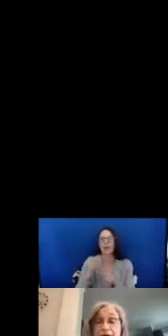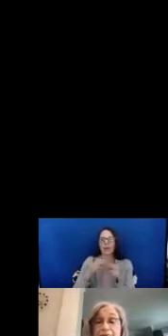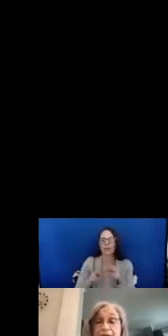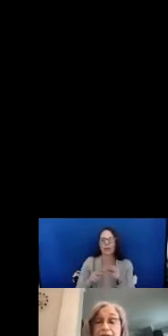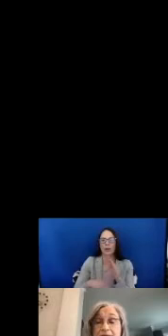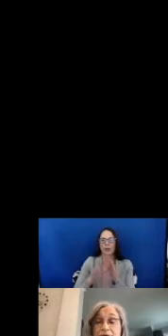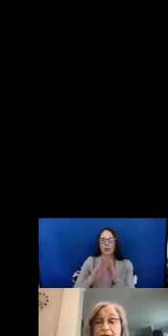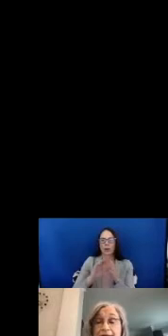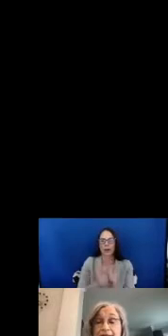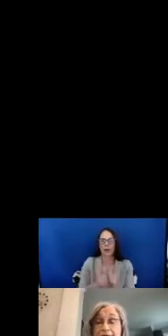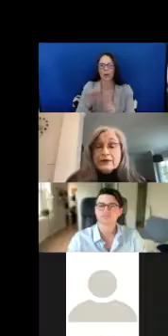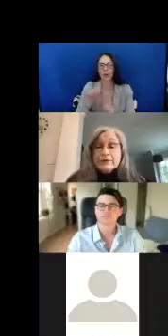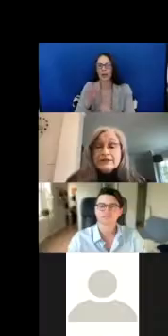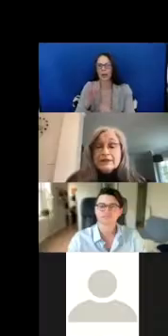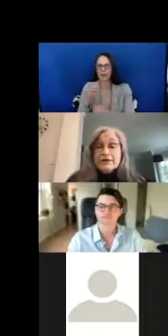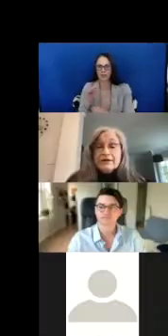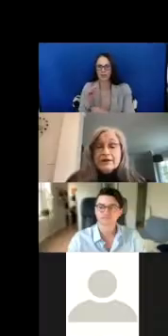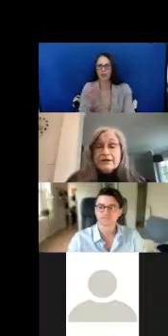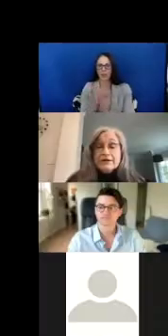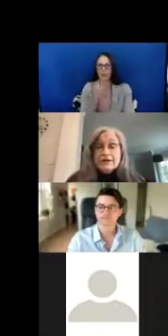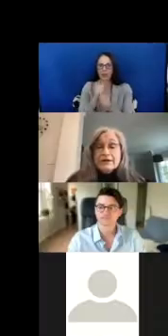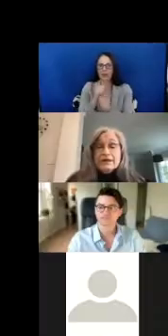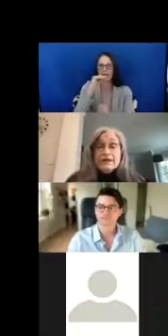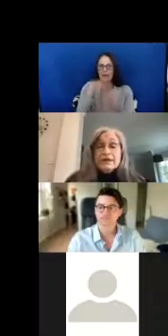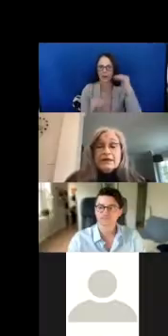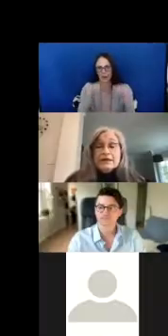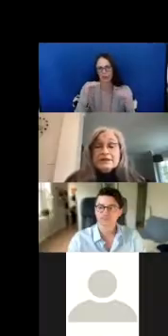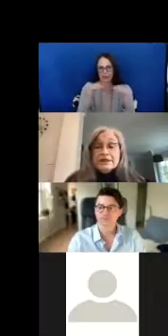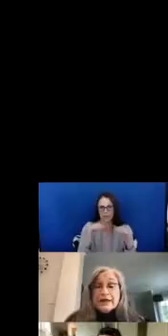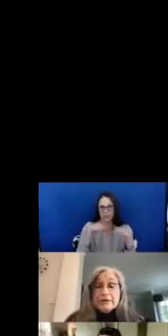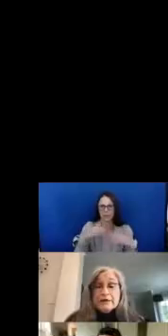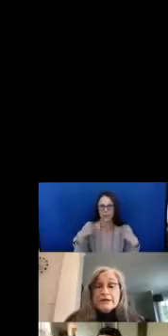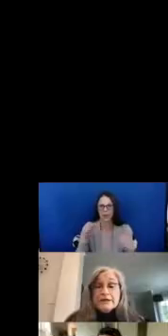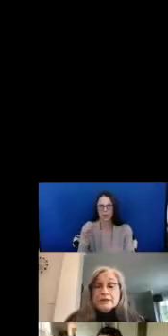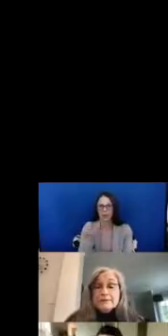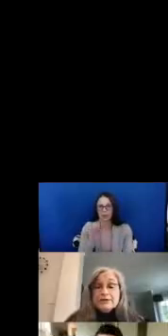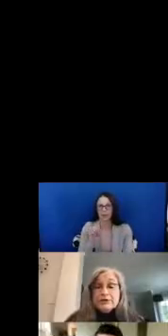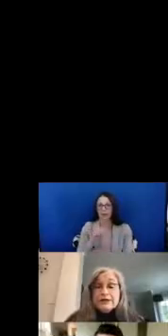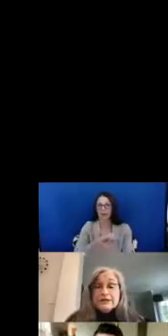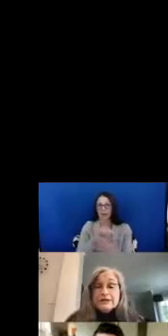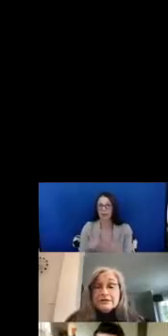able ism creates inequities and healthcare. 15:53:30 These inequities must be wrong. I'm